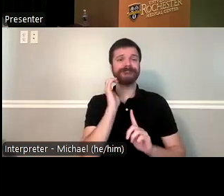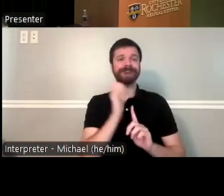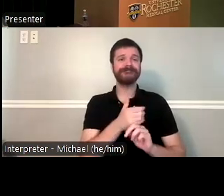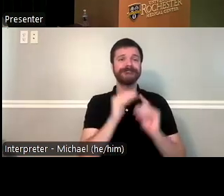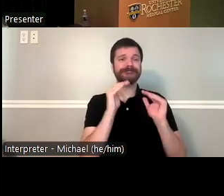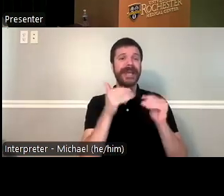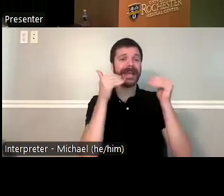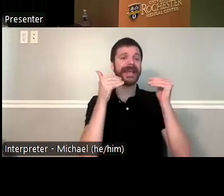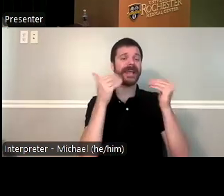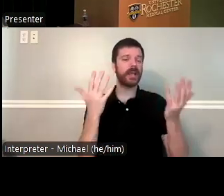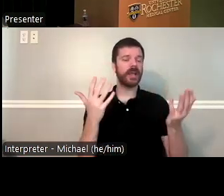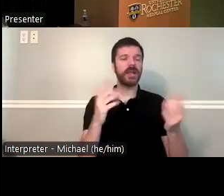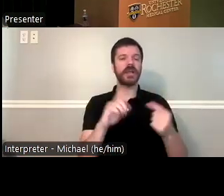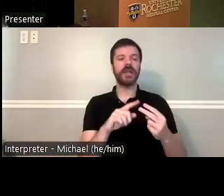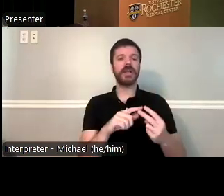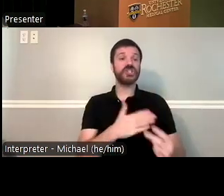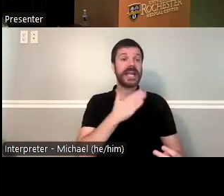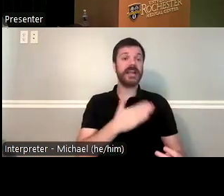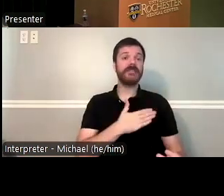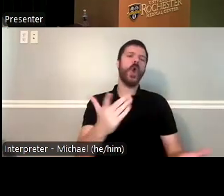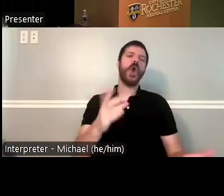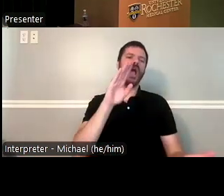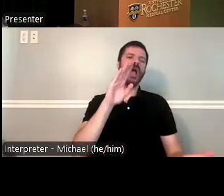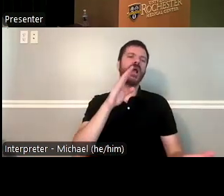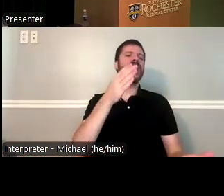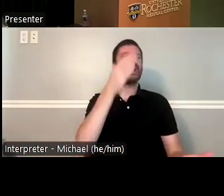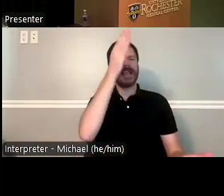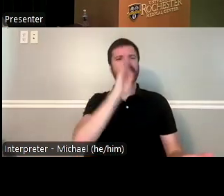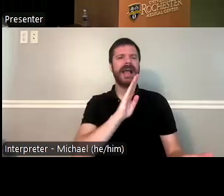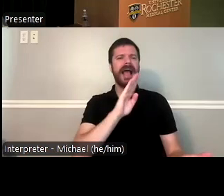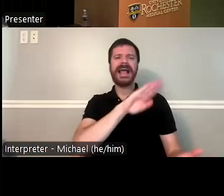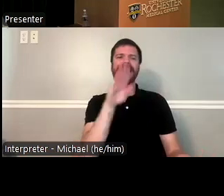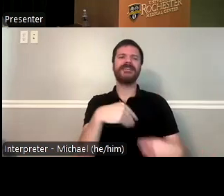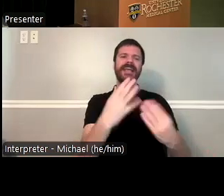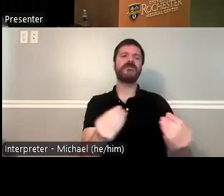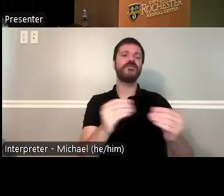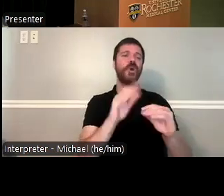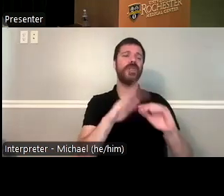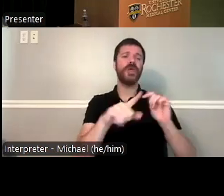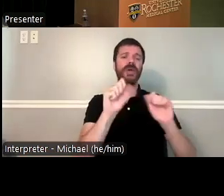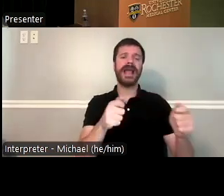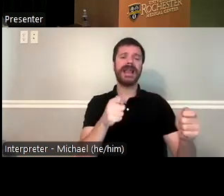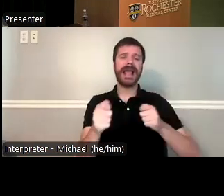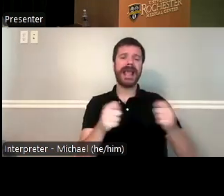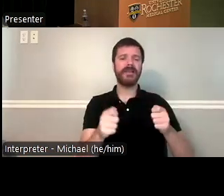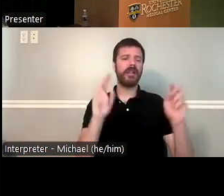a a cheerful or God never gives you more than you can handle um and that's very common and